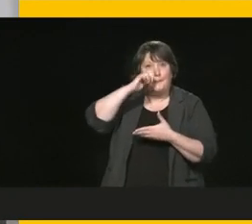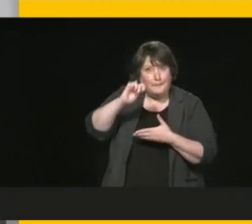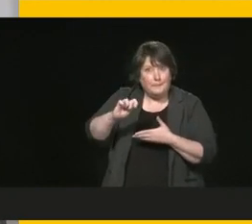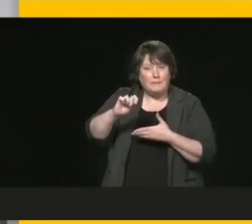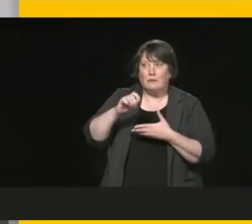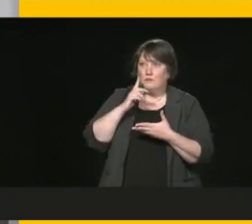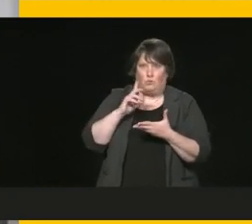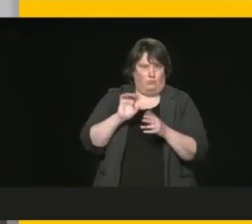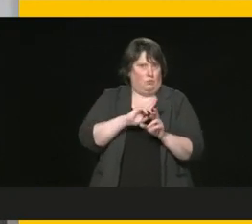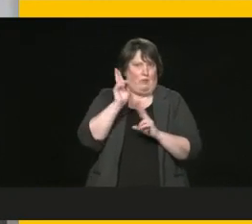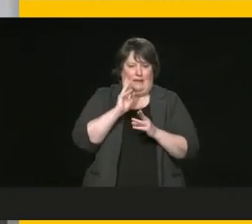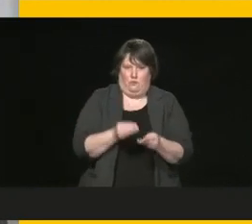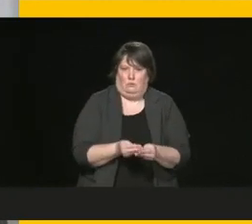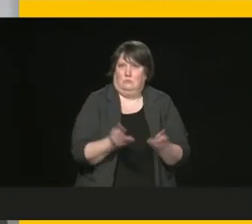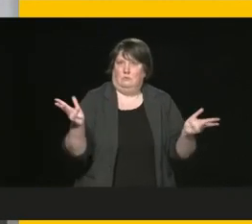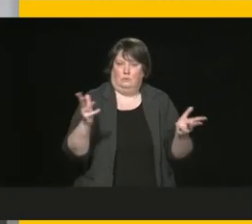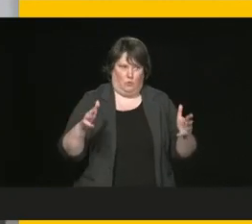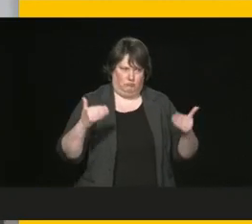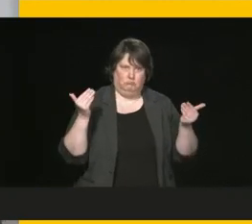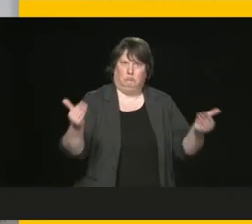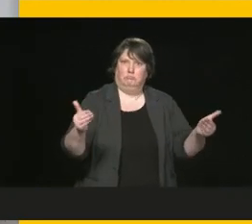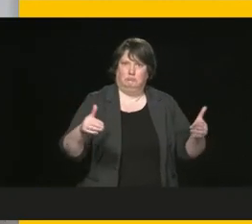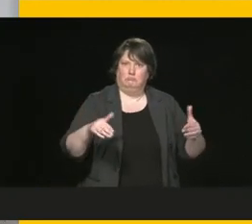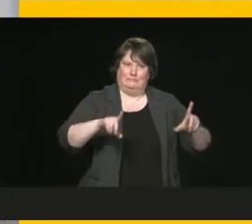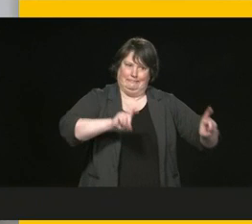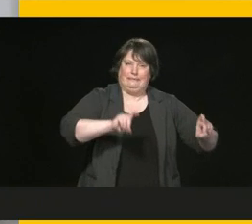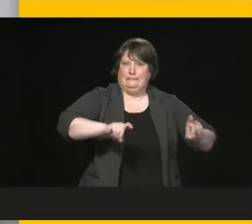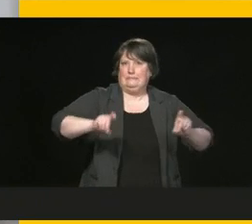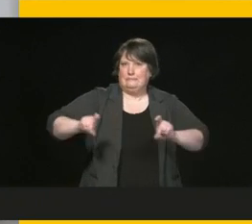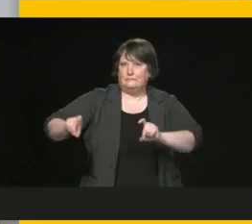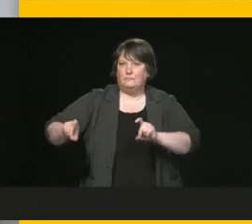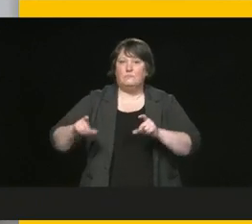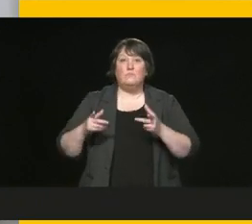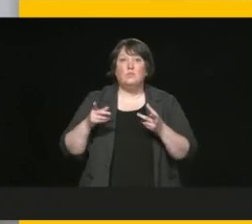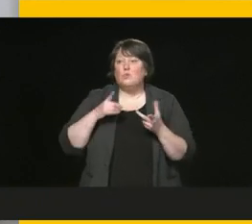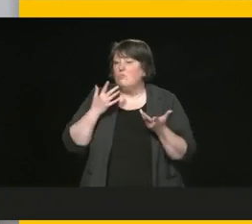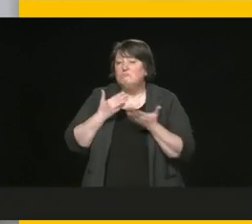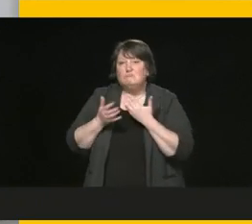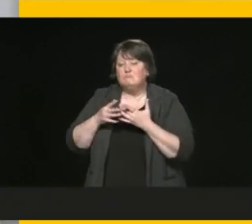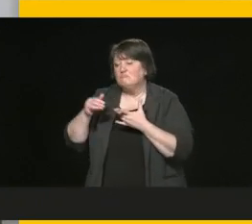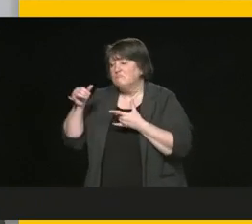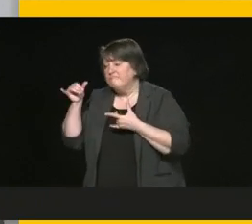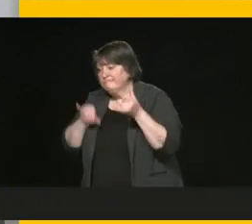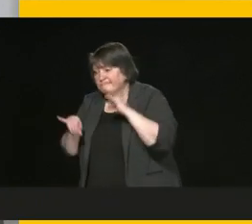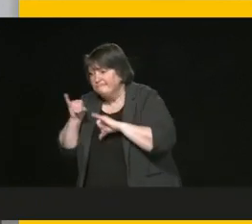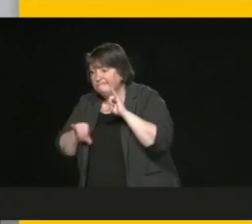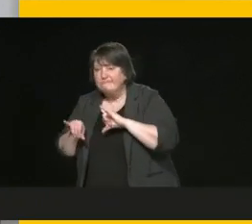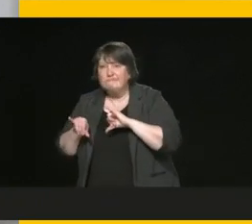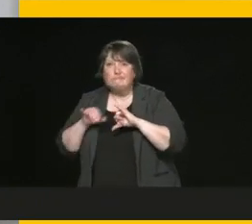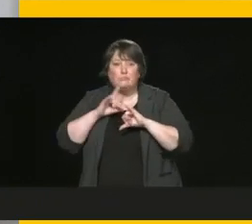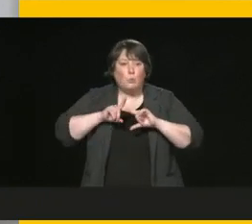TO MAKE SURE EVERY PROVINCE HAS THE SUPPLIES THEY NEED TO KEEP